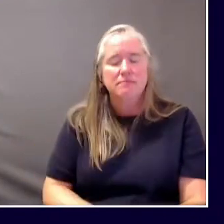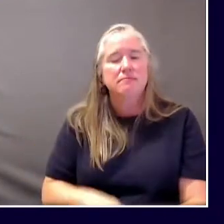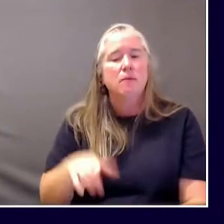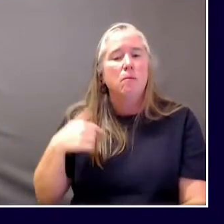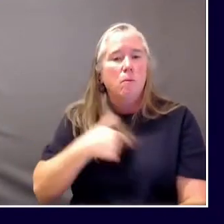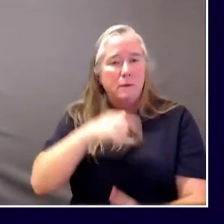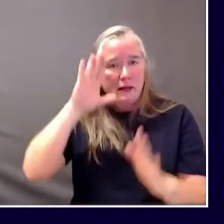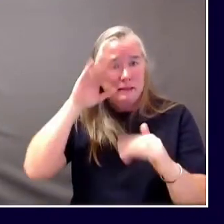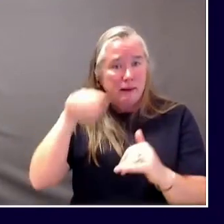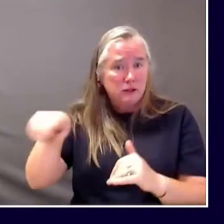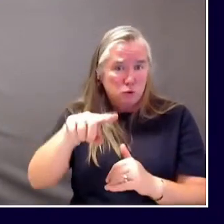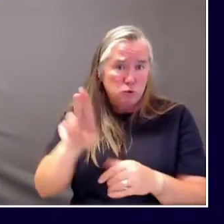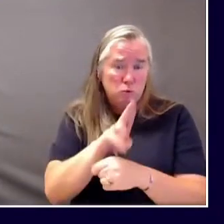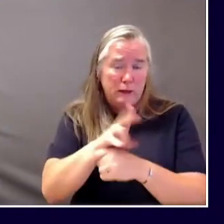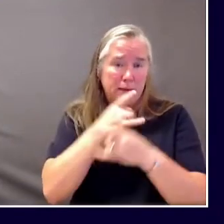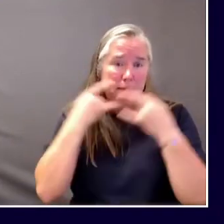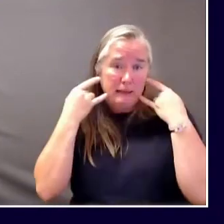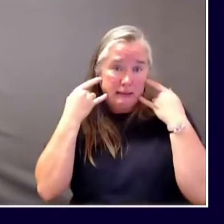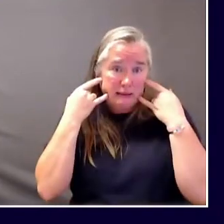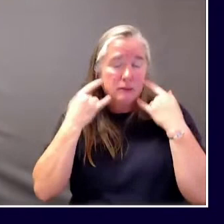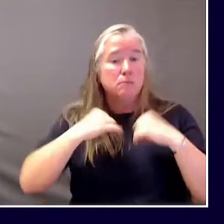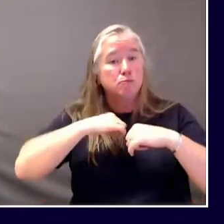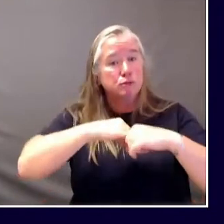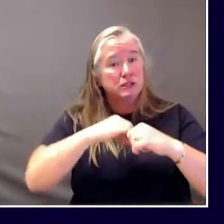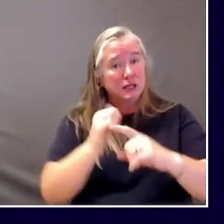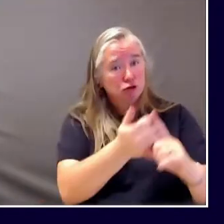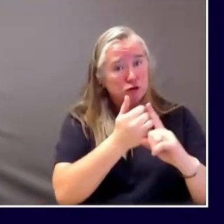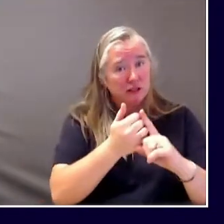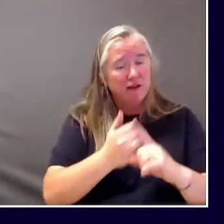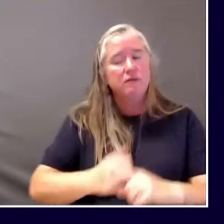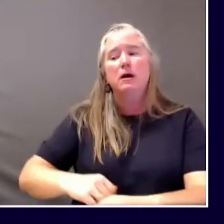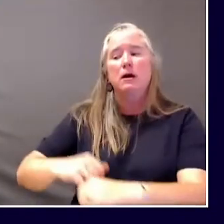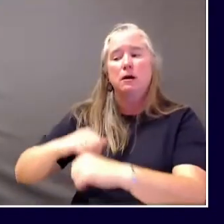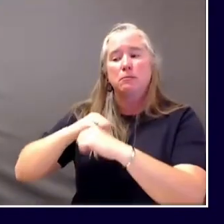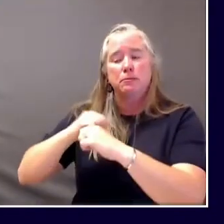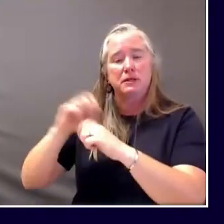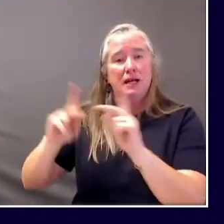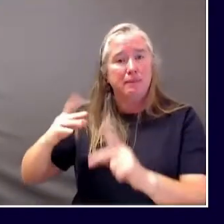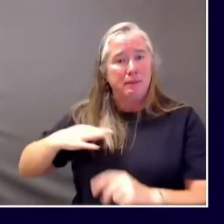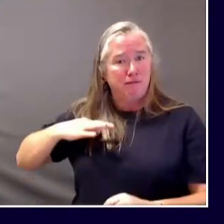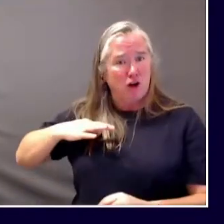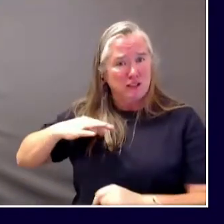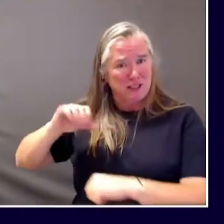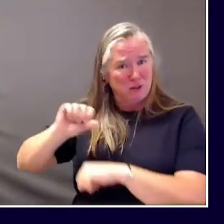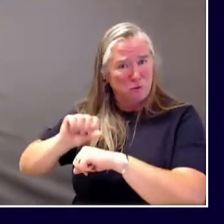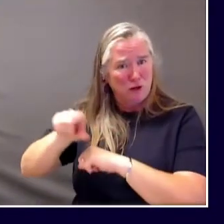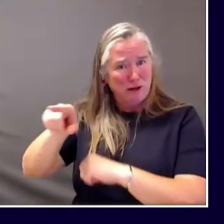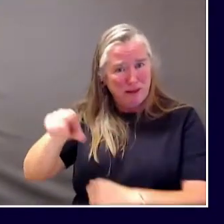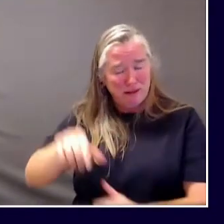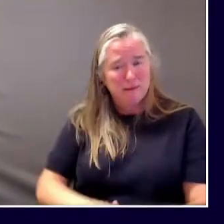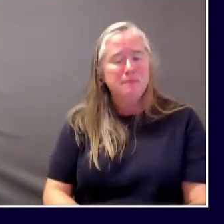are working in the polls and those others gathered at the